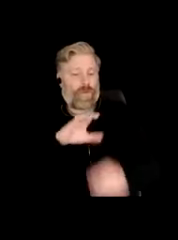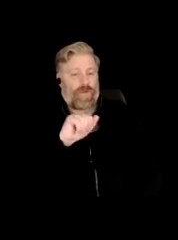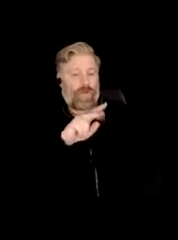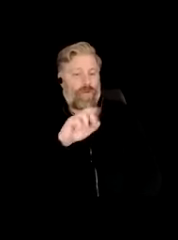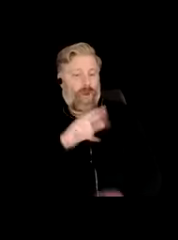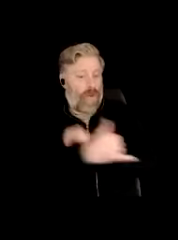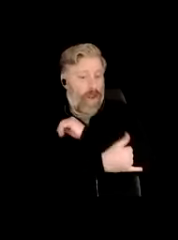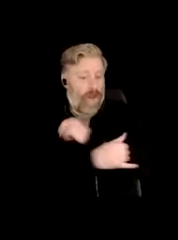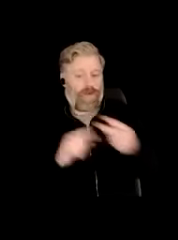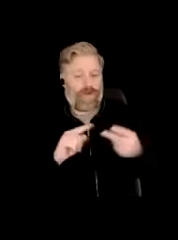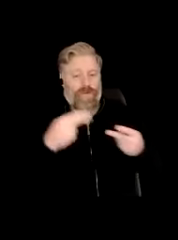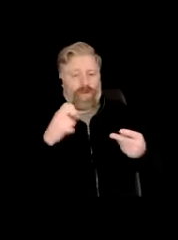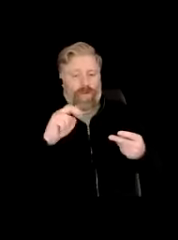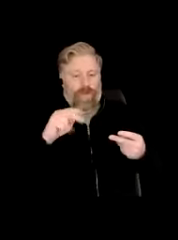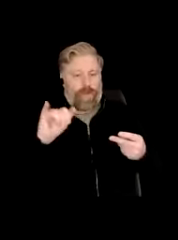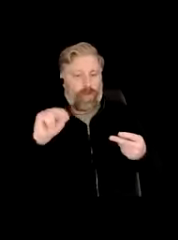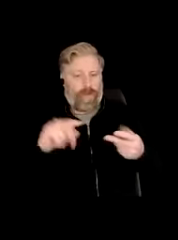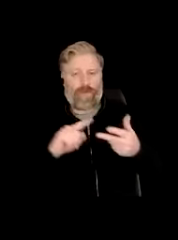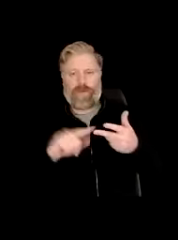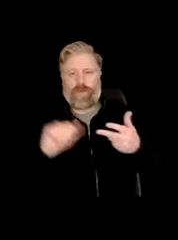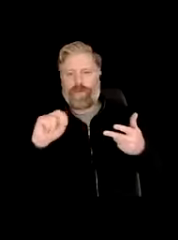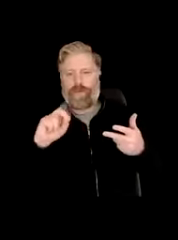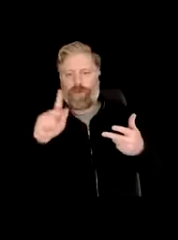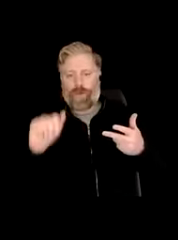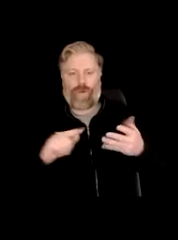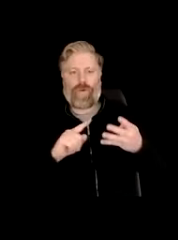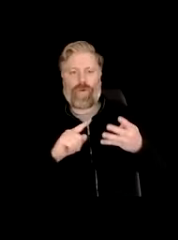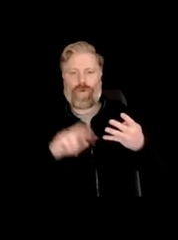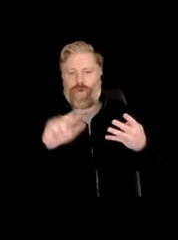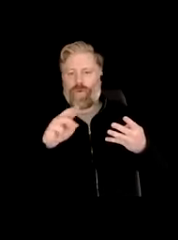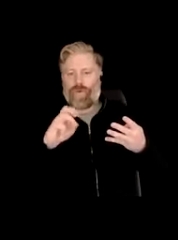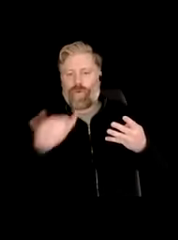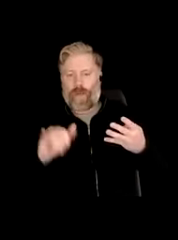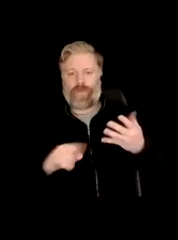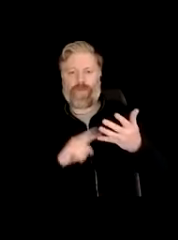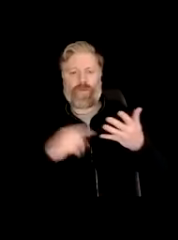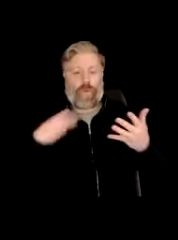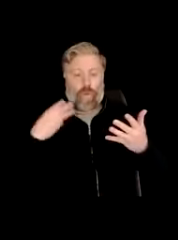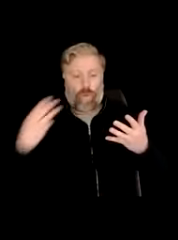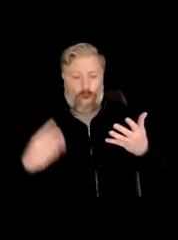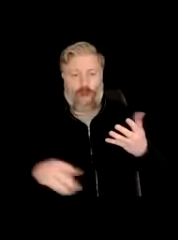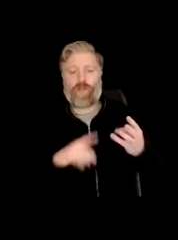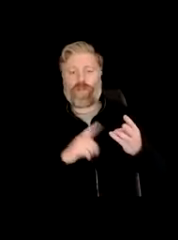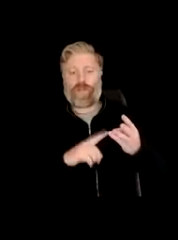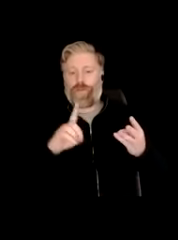Anoka, Ramsey, Washington, Dakota and Scott with areas of Minneapolis and St. Paul also delineated.